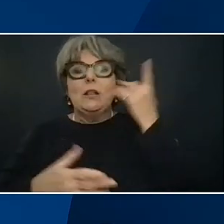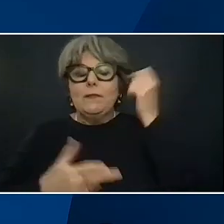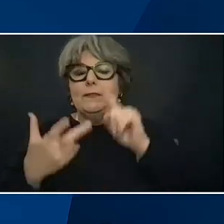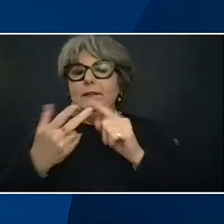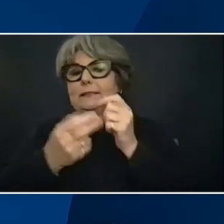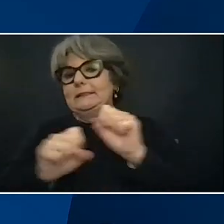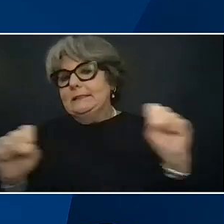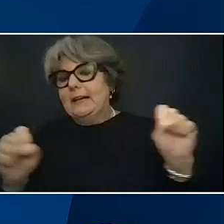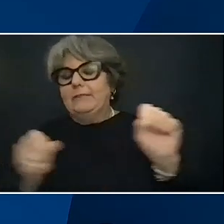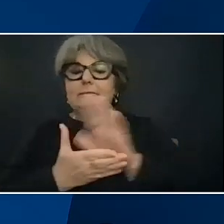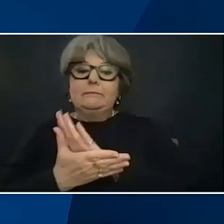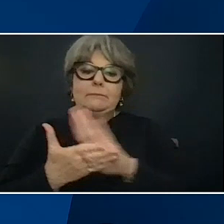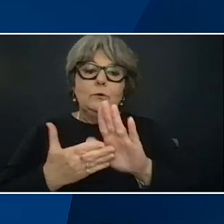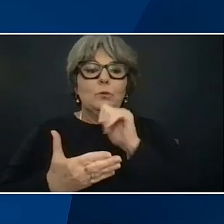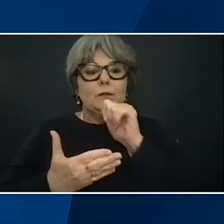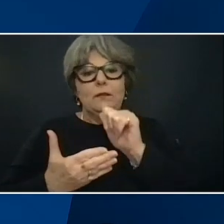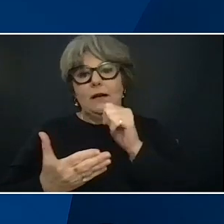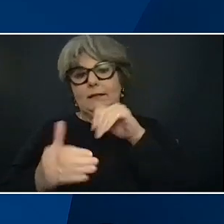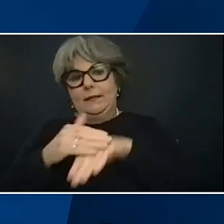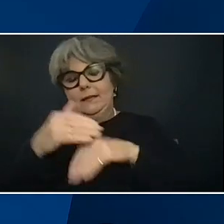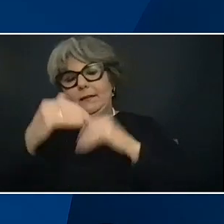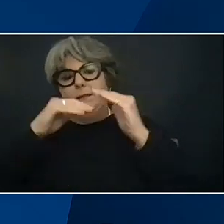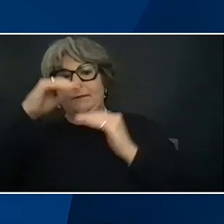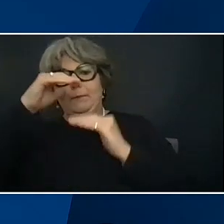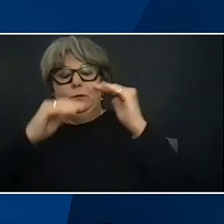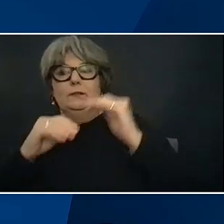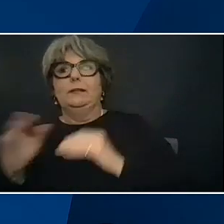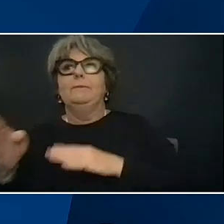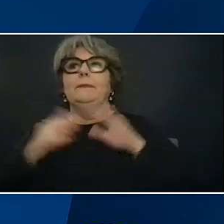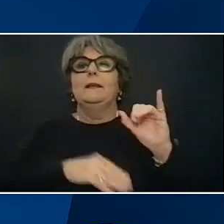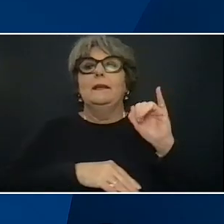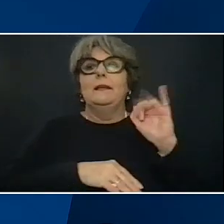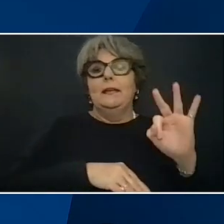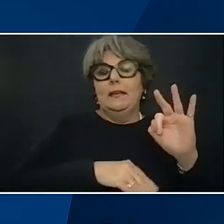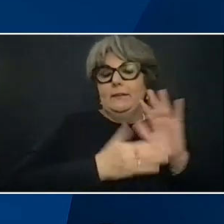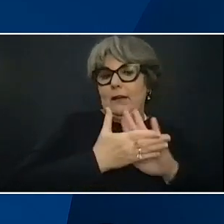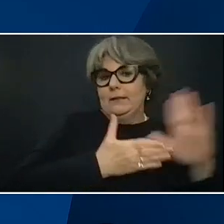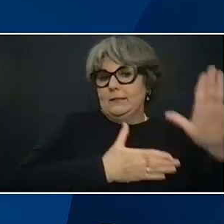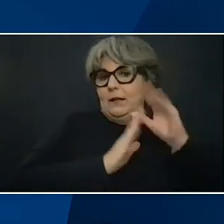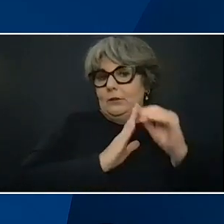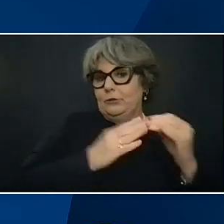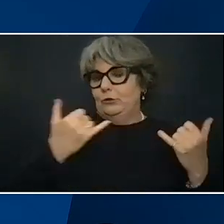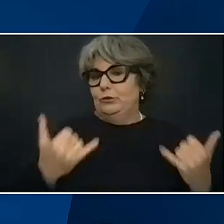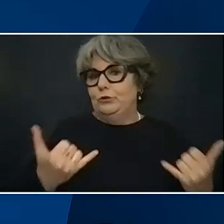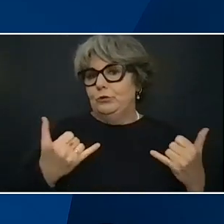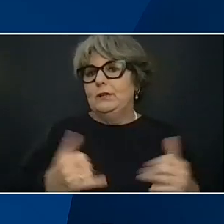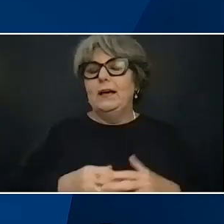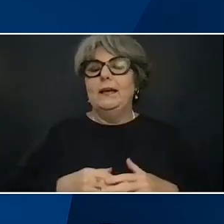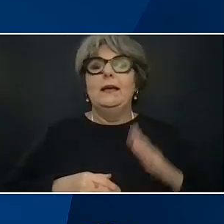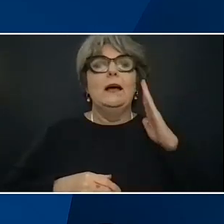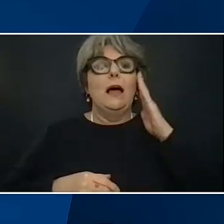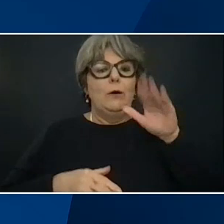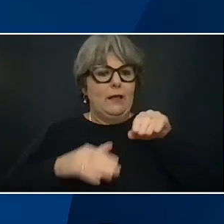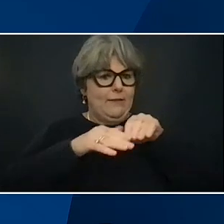not physically present in school. If I was a college student today, I would have access to distance learning.